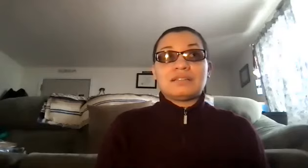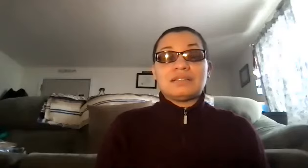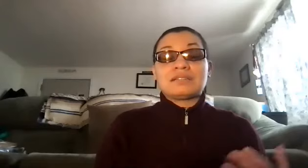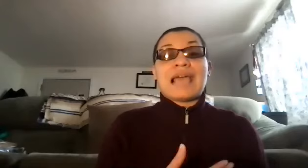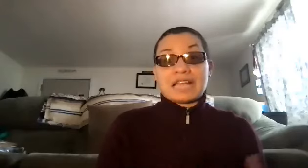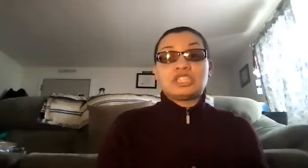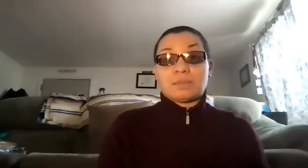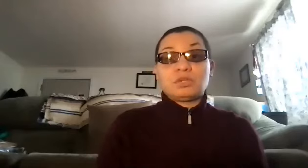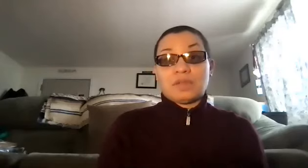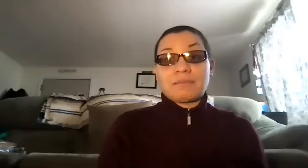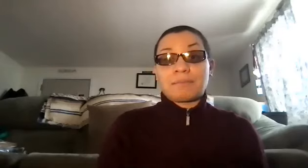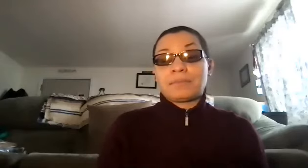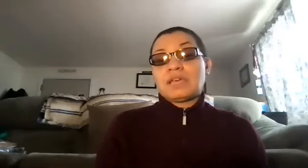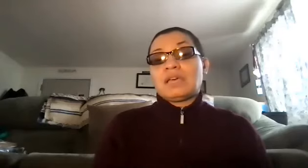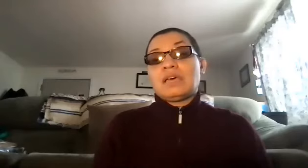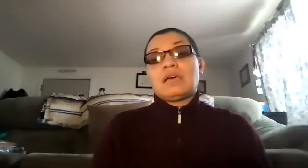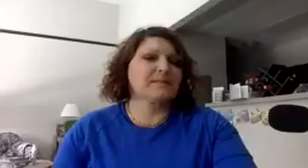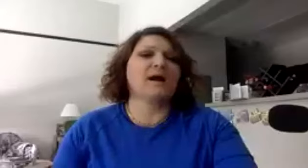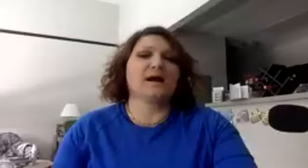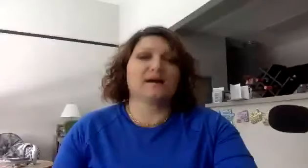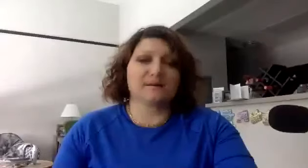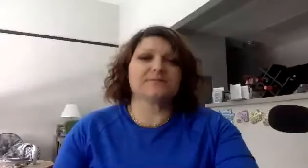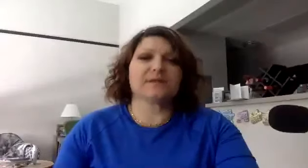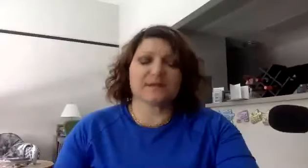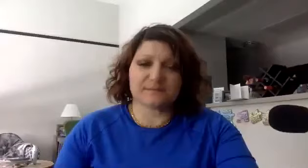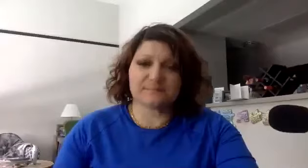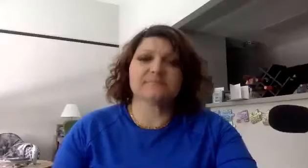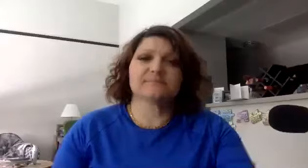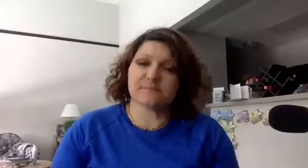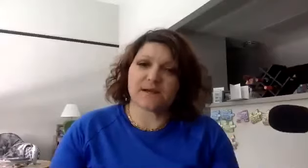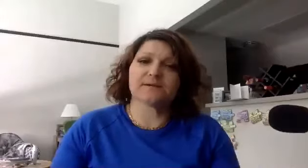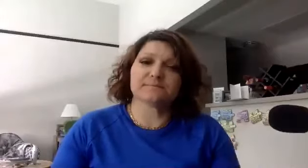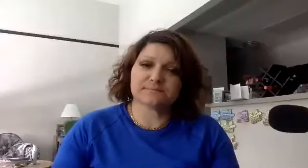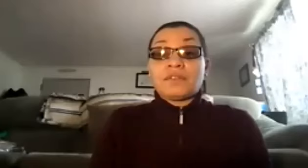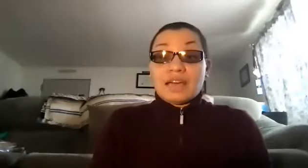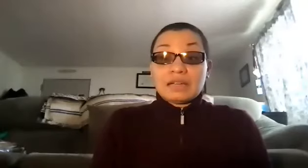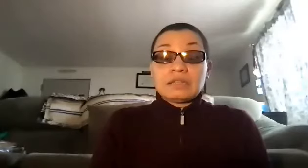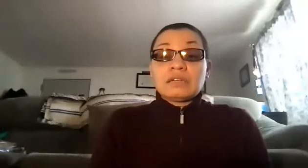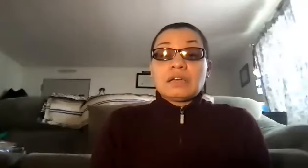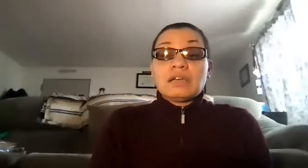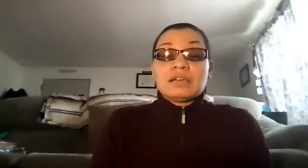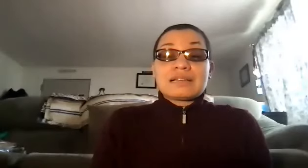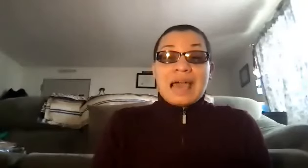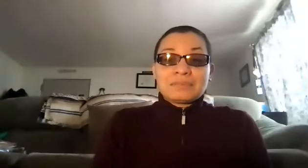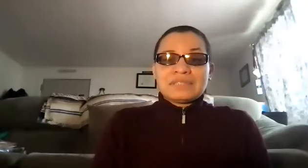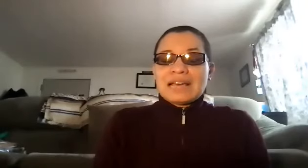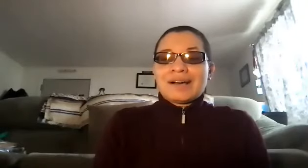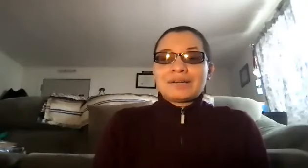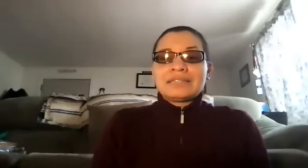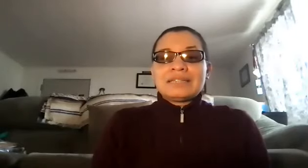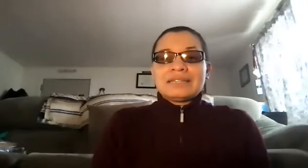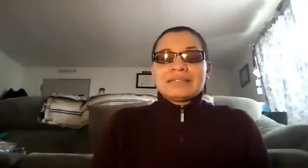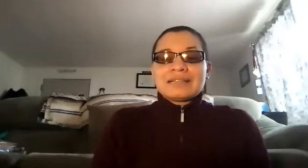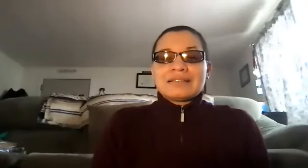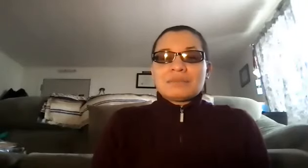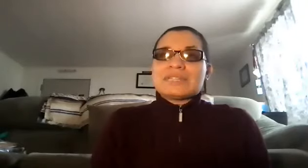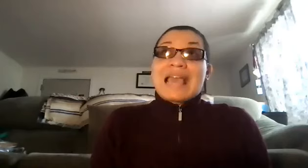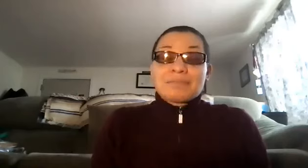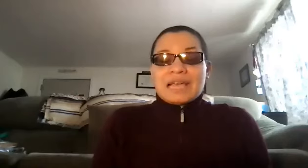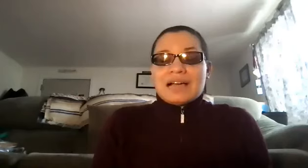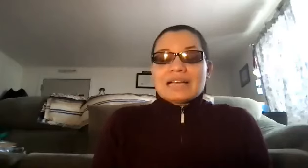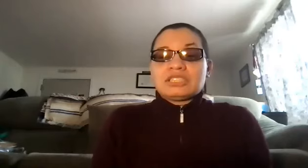is catching up to them and i will i would give them credit for that and captel what is actually